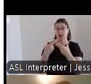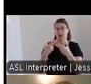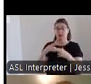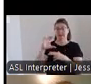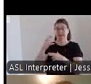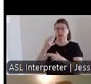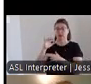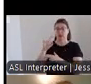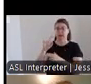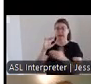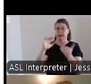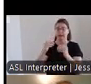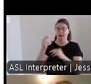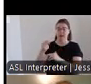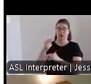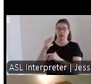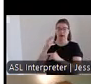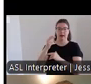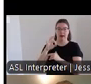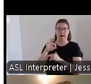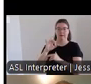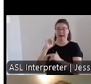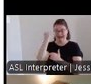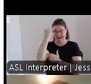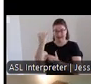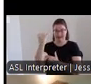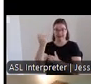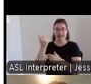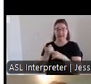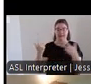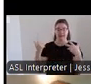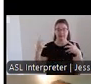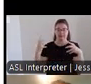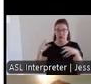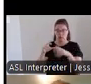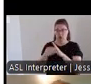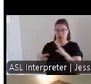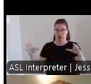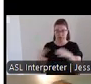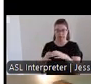And, in CHID, the students have to work on a culminating project in order to graduate. They work on a big thesis.